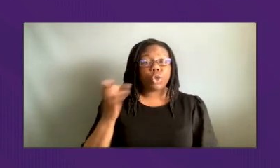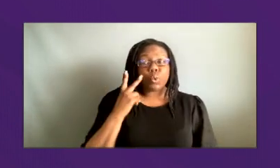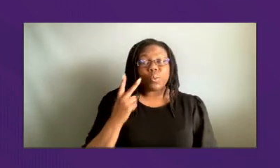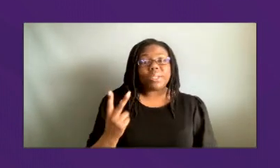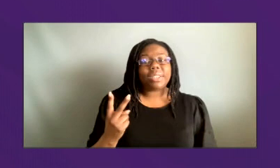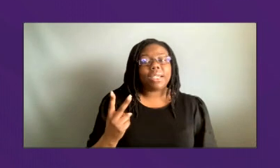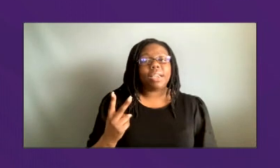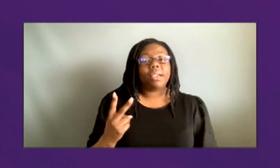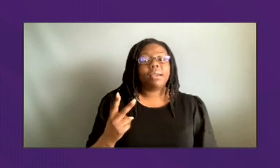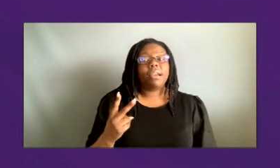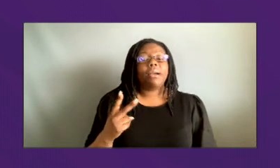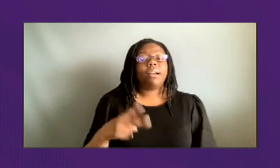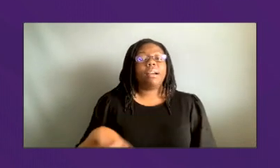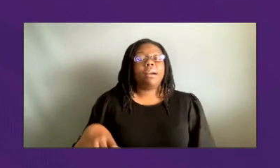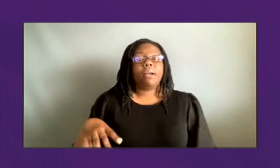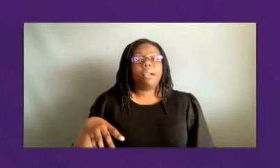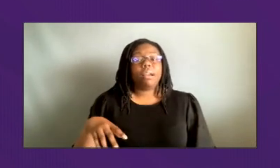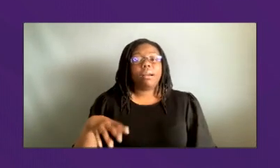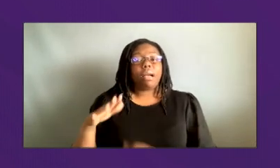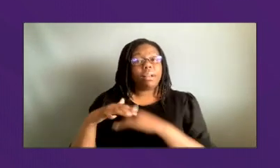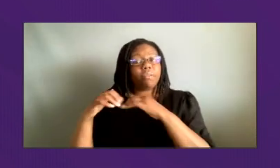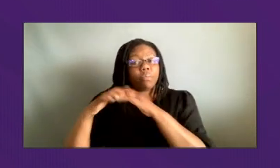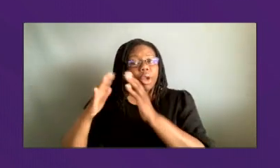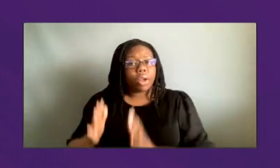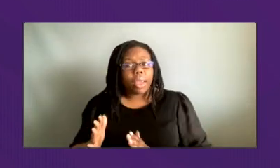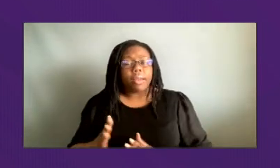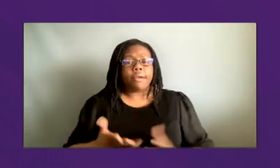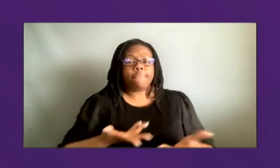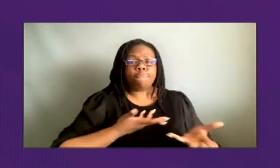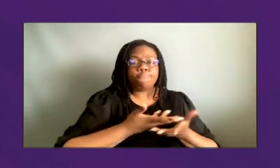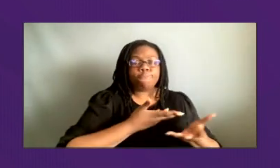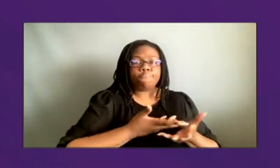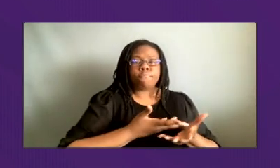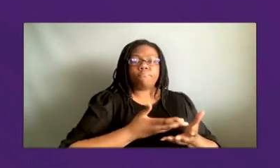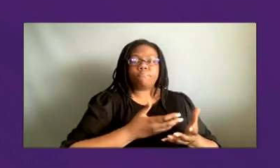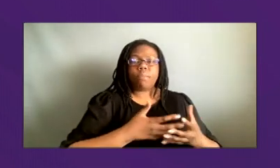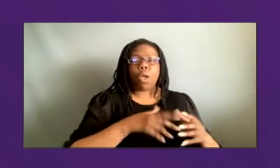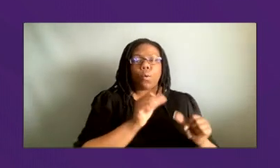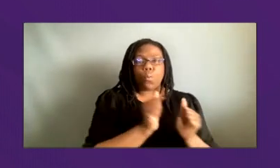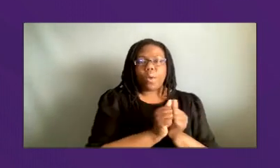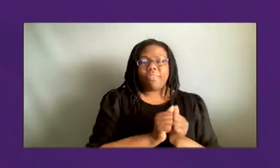the governor of Plymouth Colony. You can see them both sitting on the ground. They're engaged in a